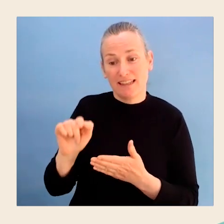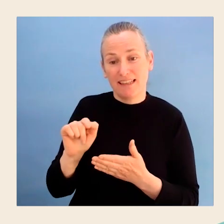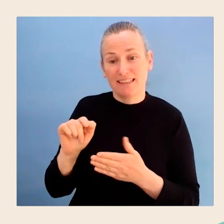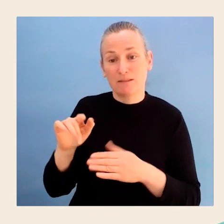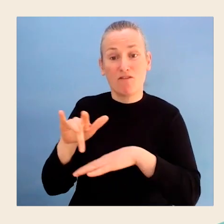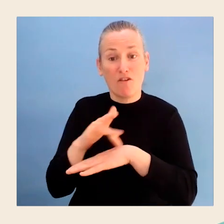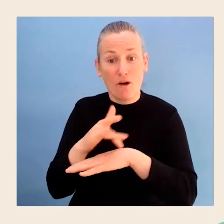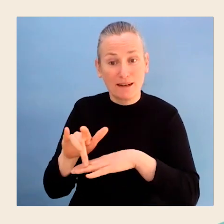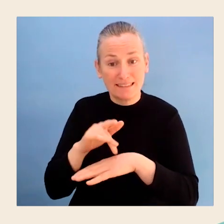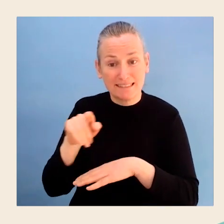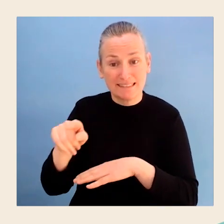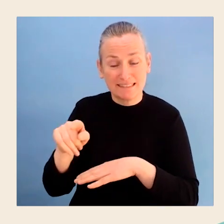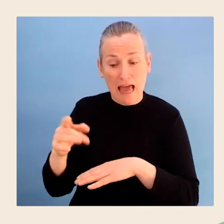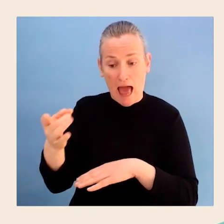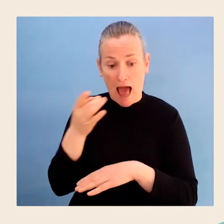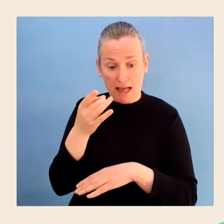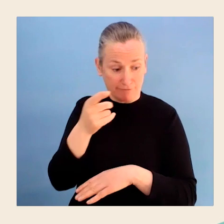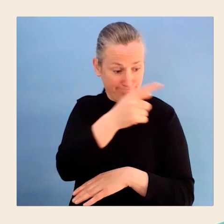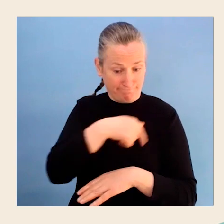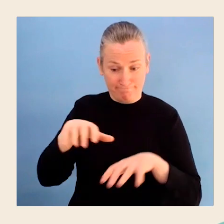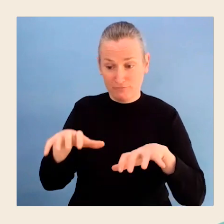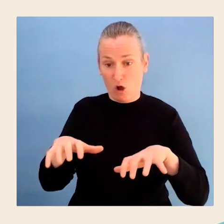he had asked that members of the audience